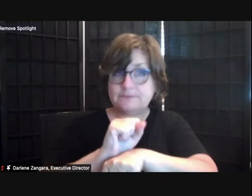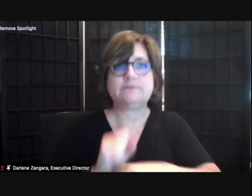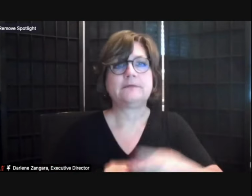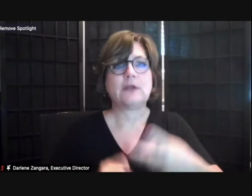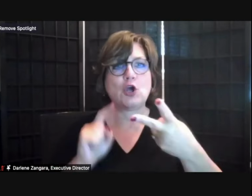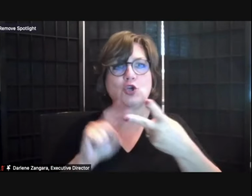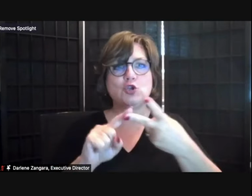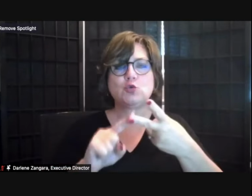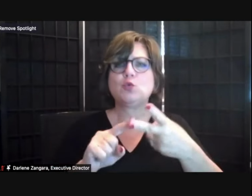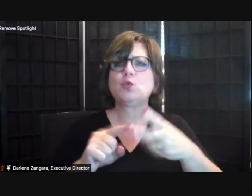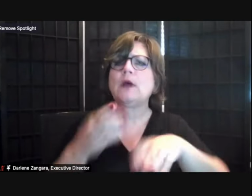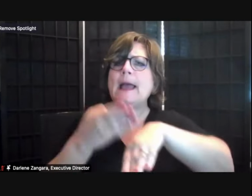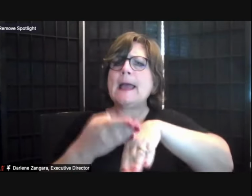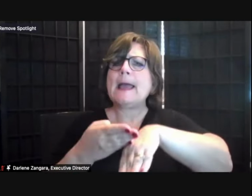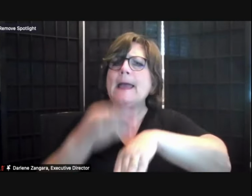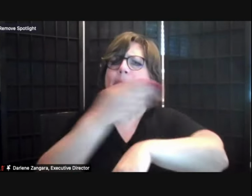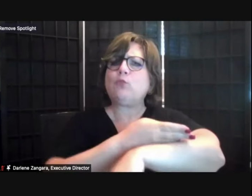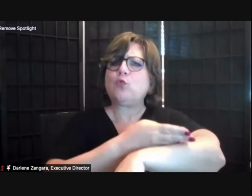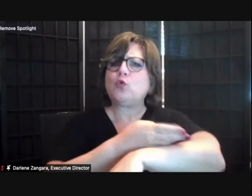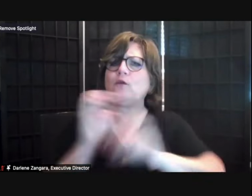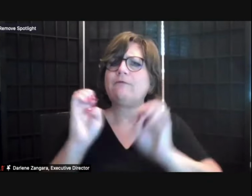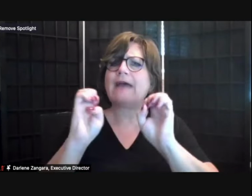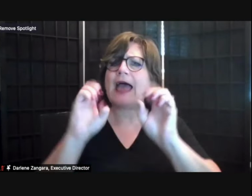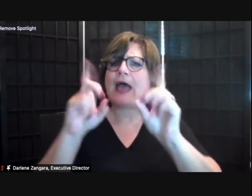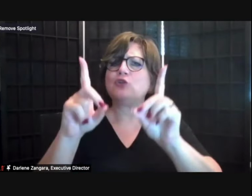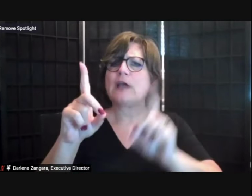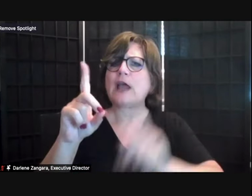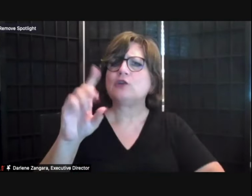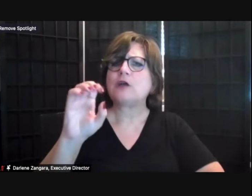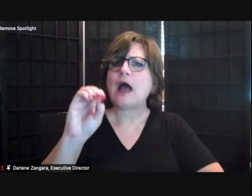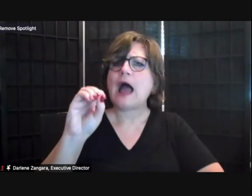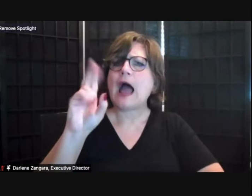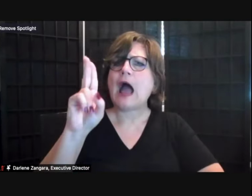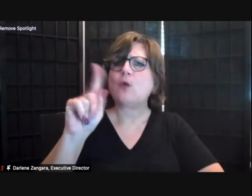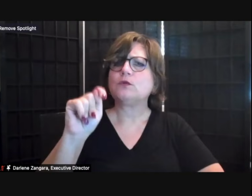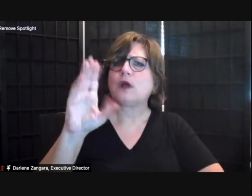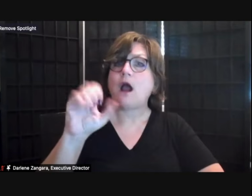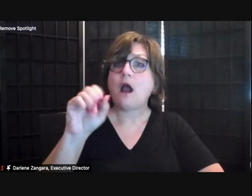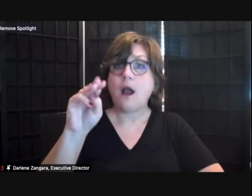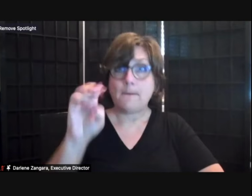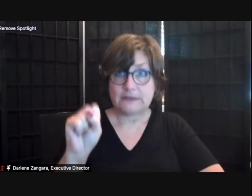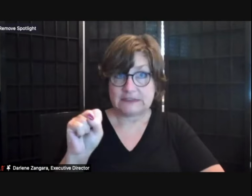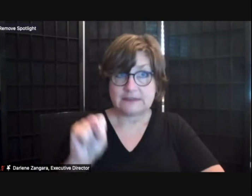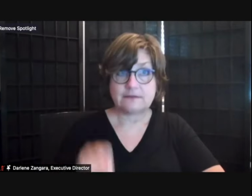2. Improve educational outcomes